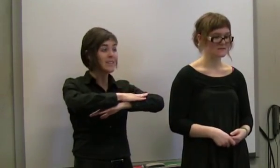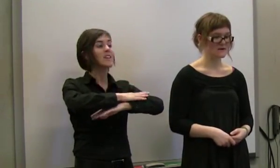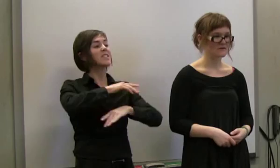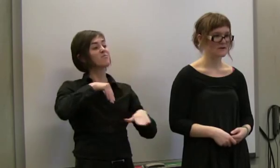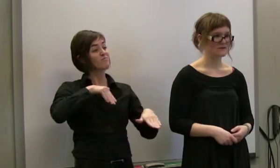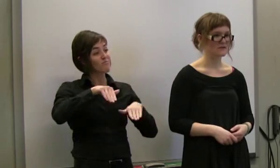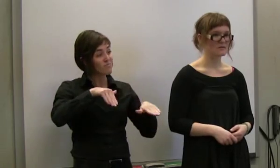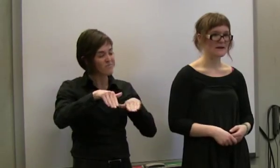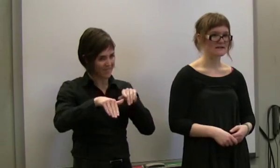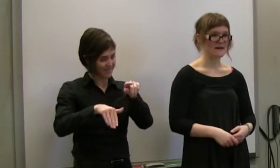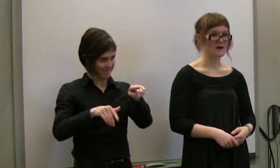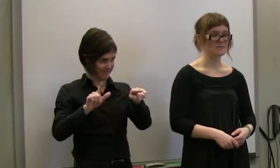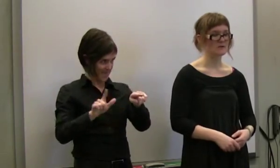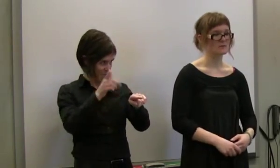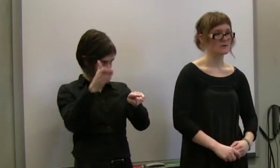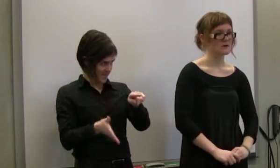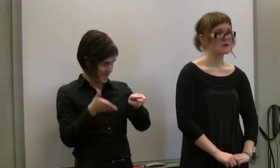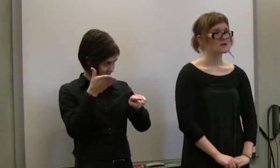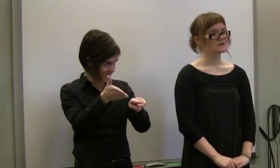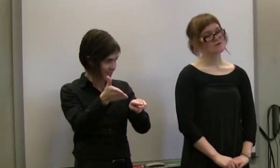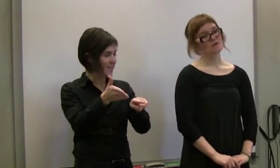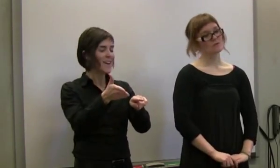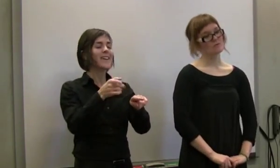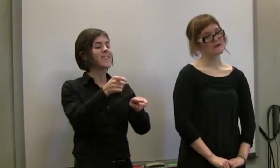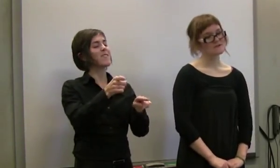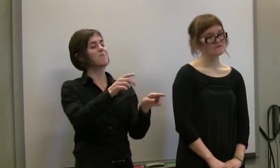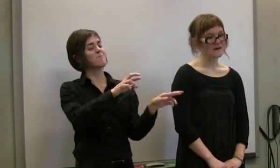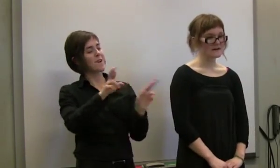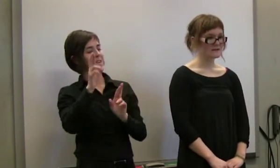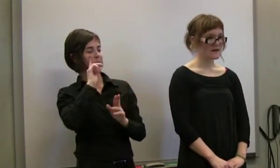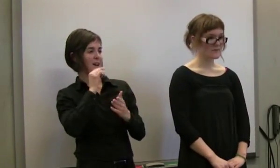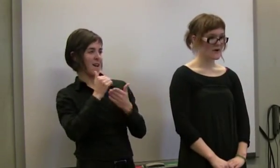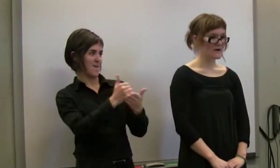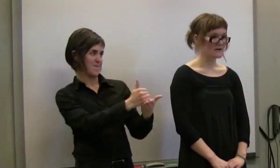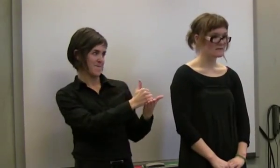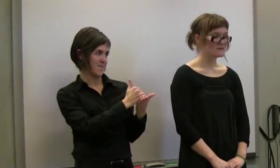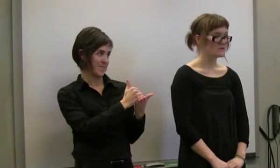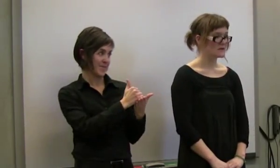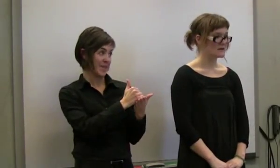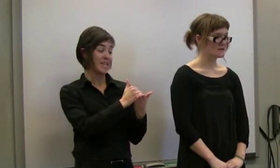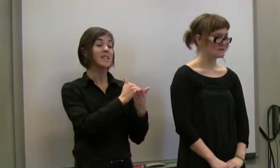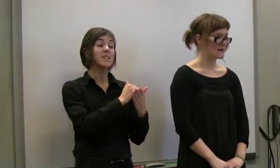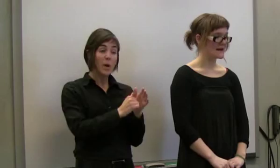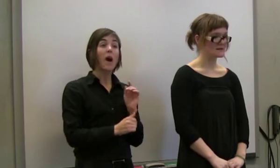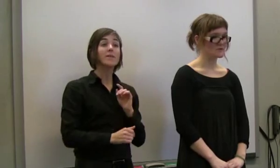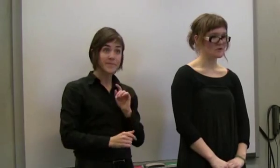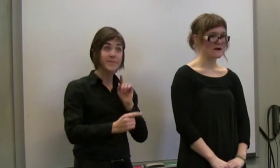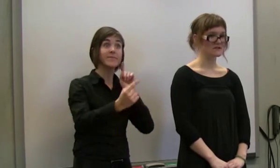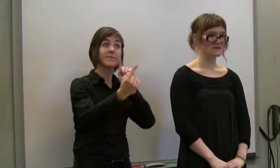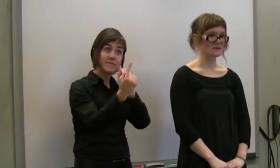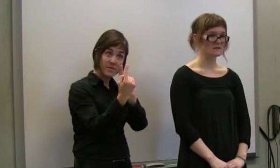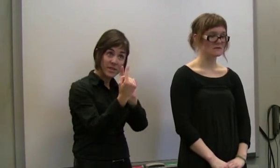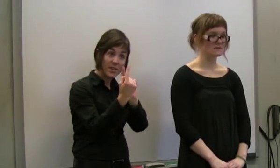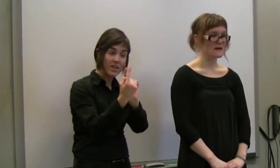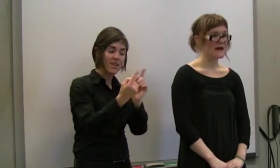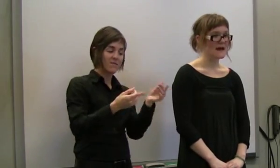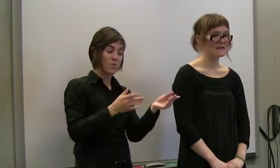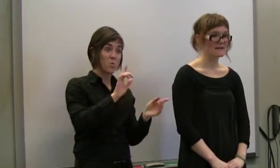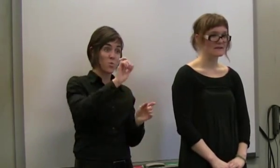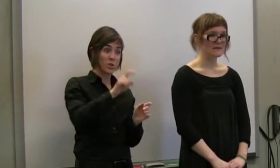take it to the information desk. The librarians are waiting to help you.